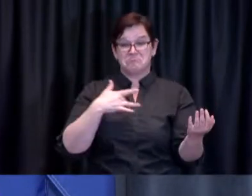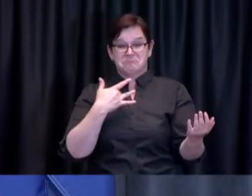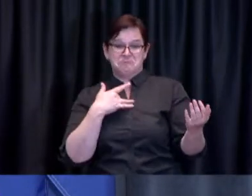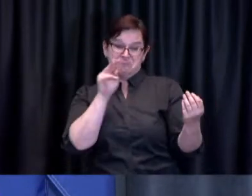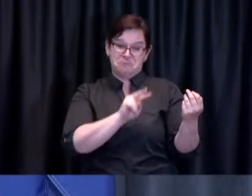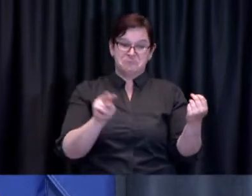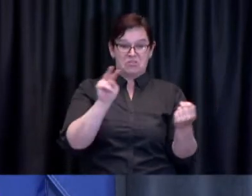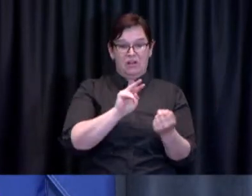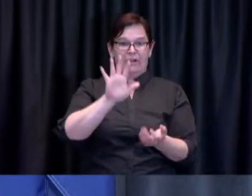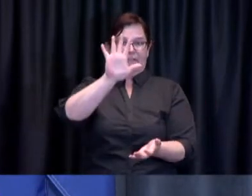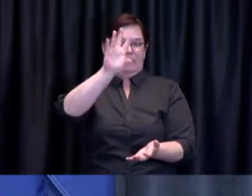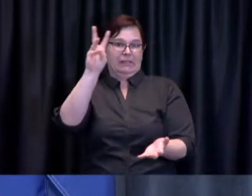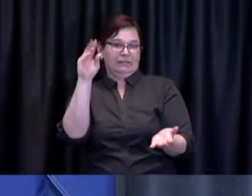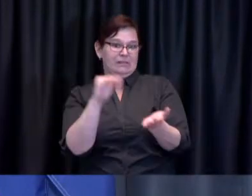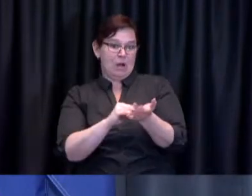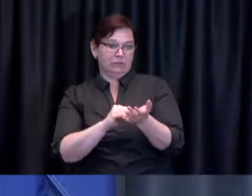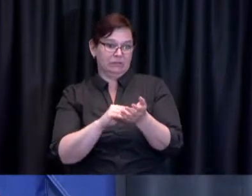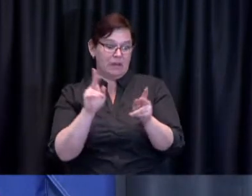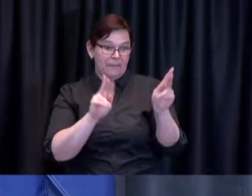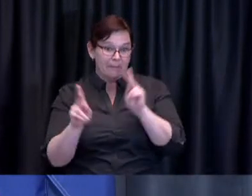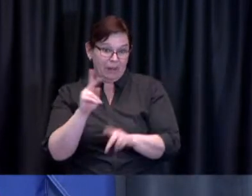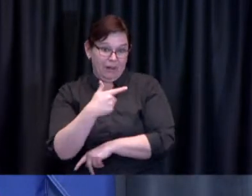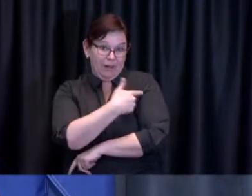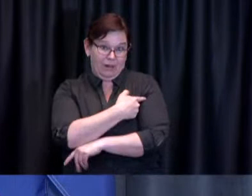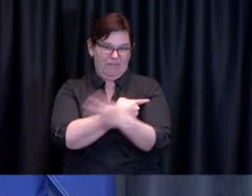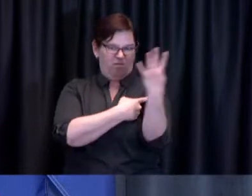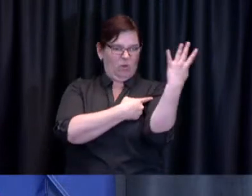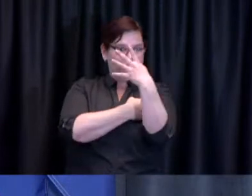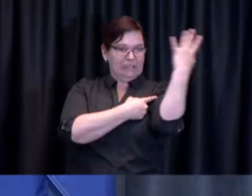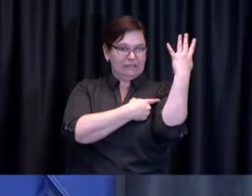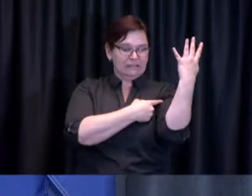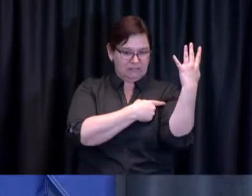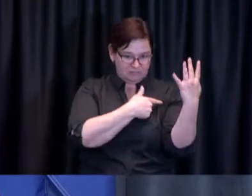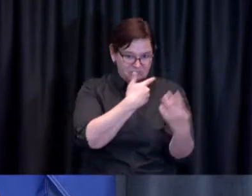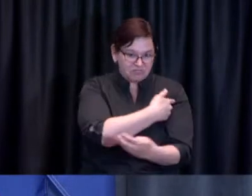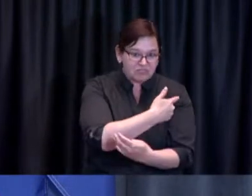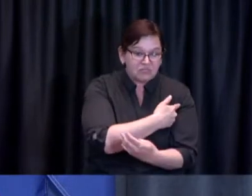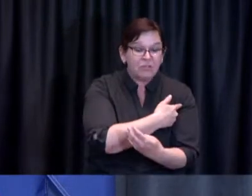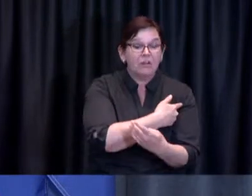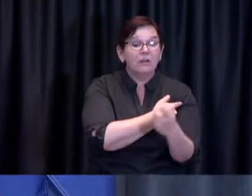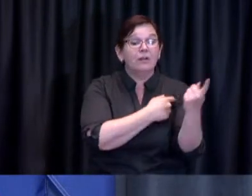56,000 people over those four days alone these additional appointments will go live in the